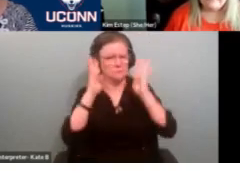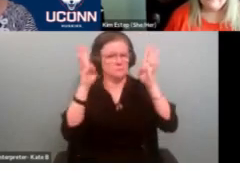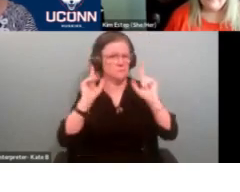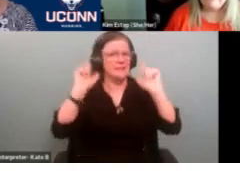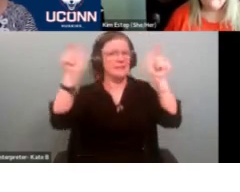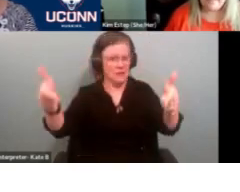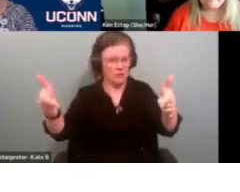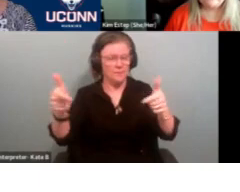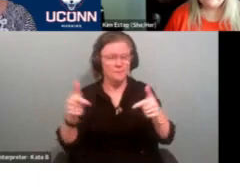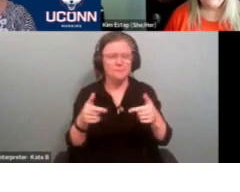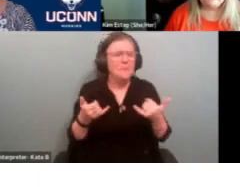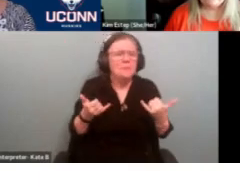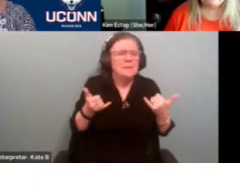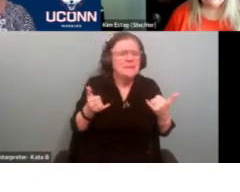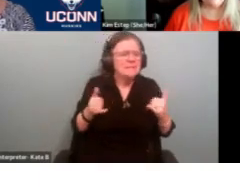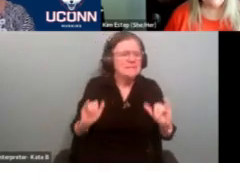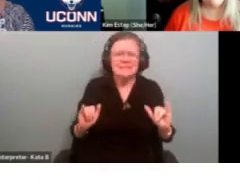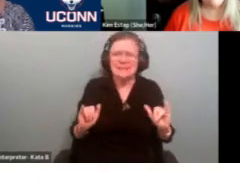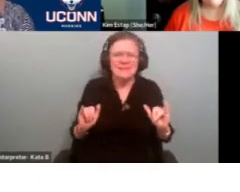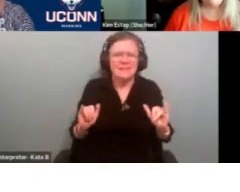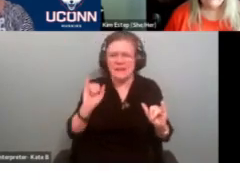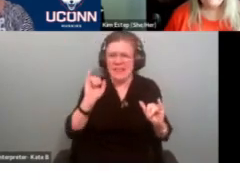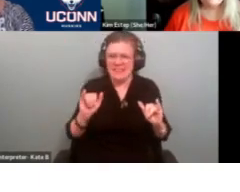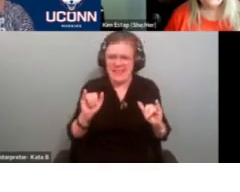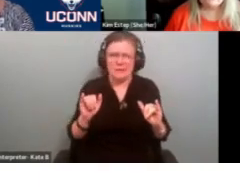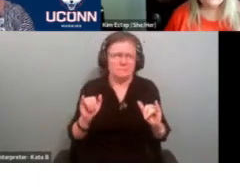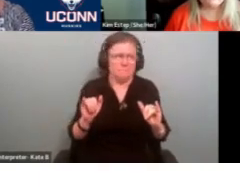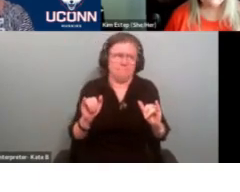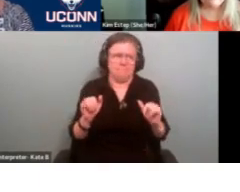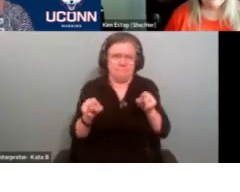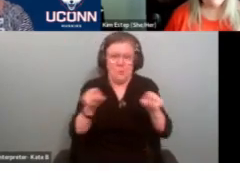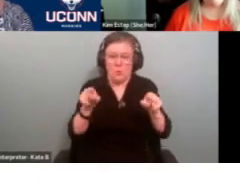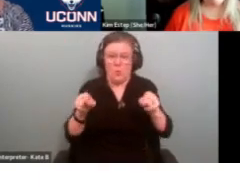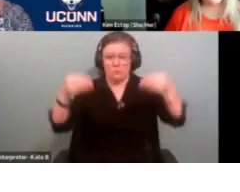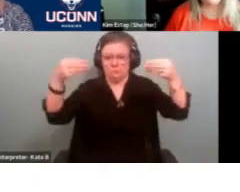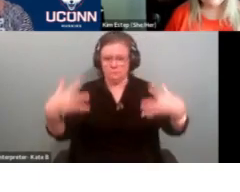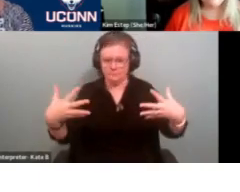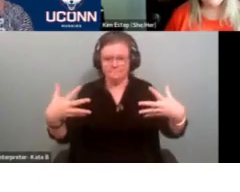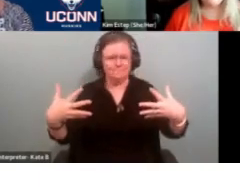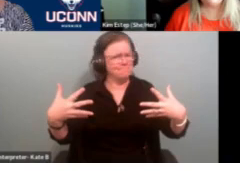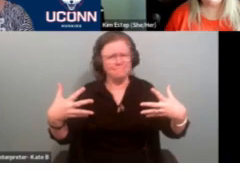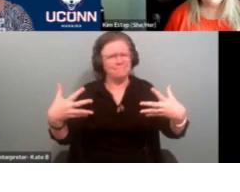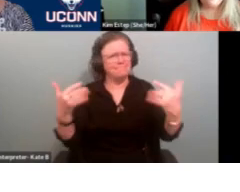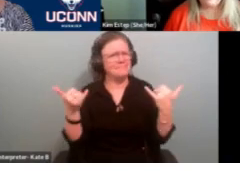But even in that definition, are the values and principles being laid out, it was still a little